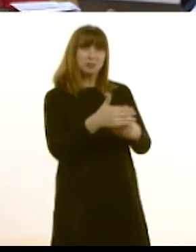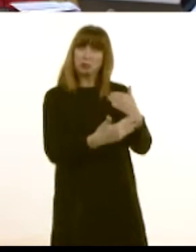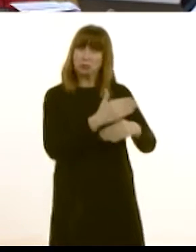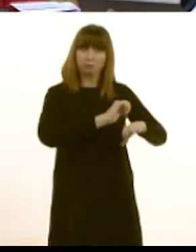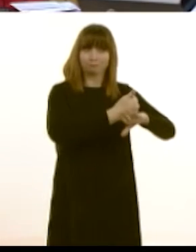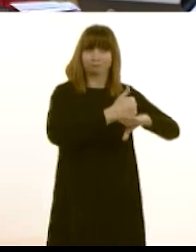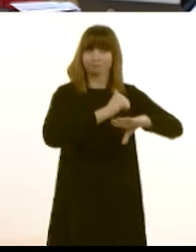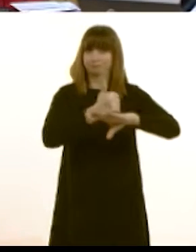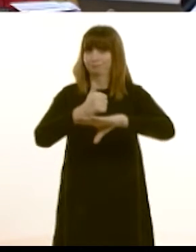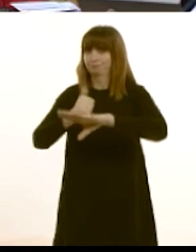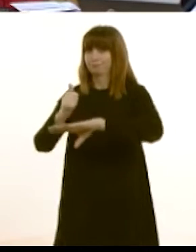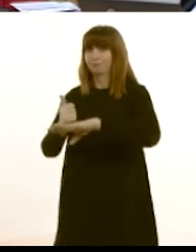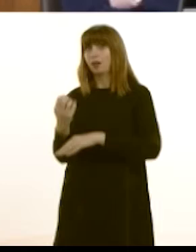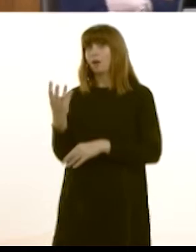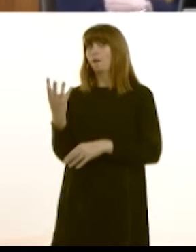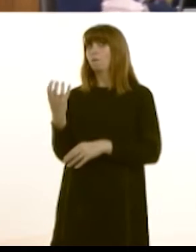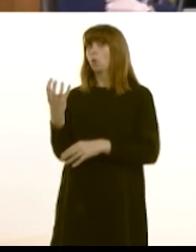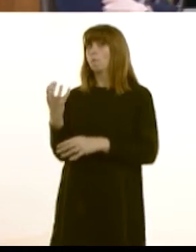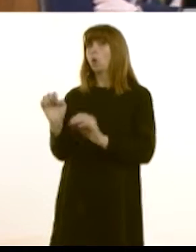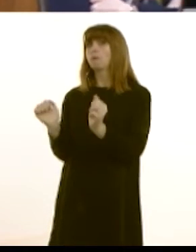We are expecting four further ballots in 2016.